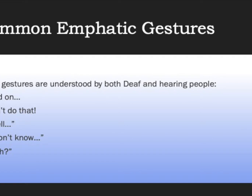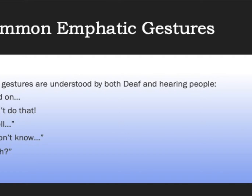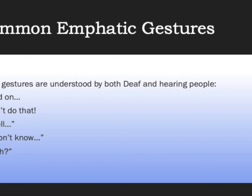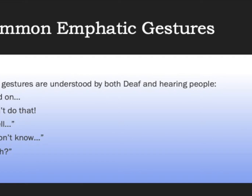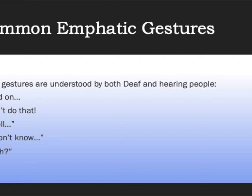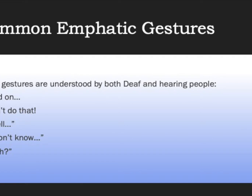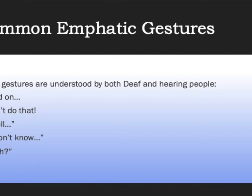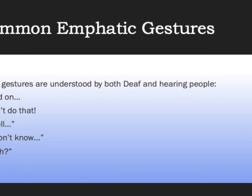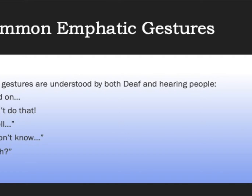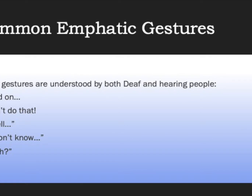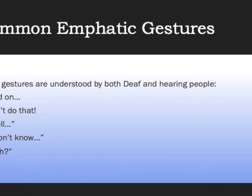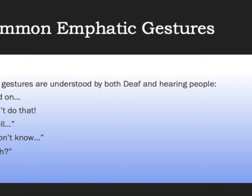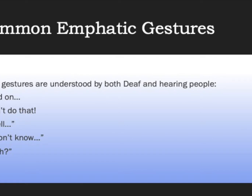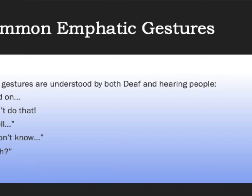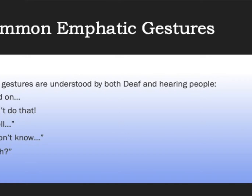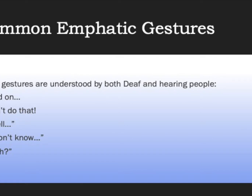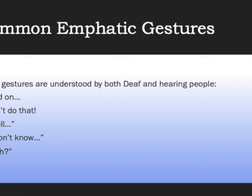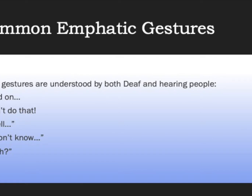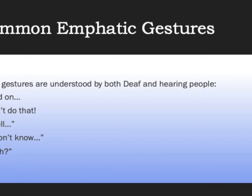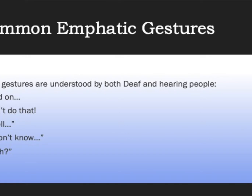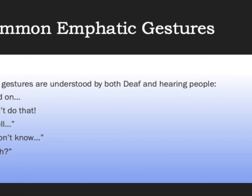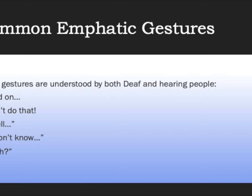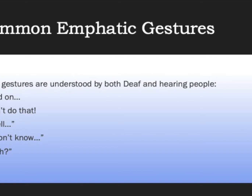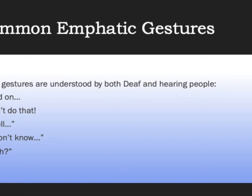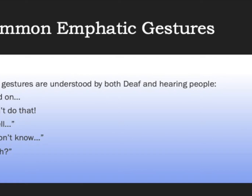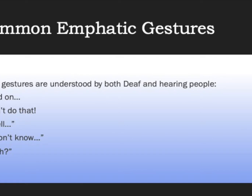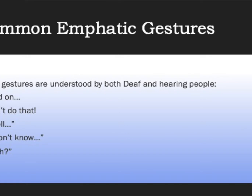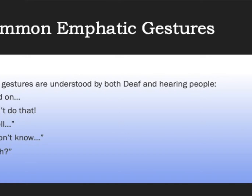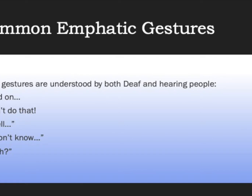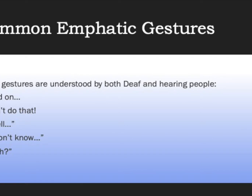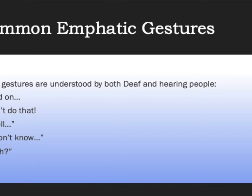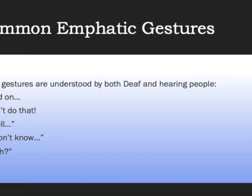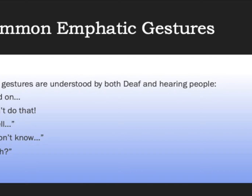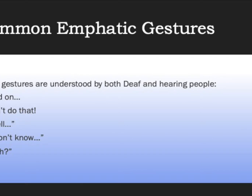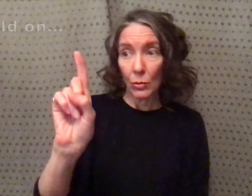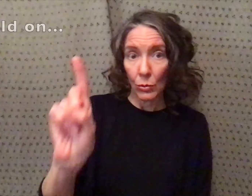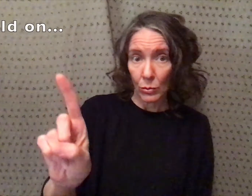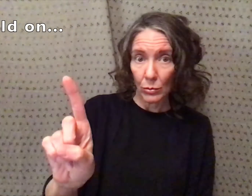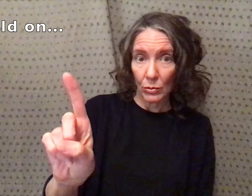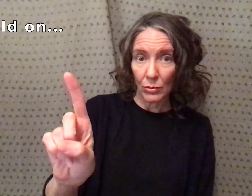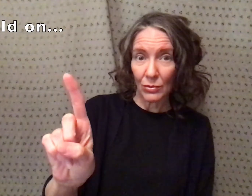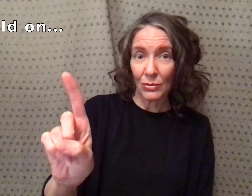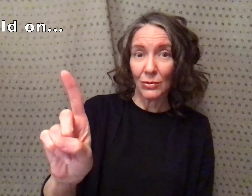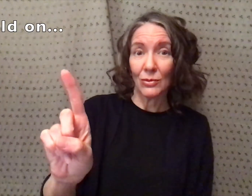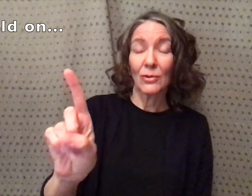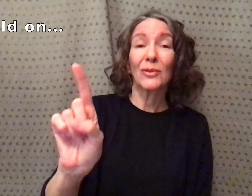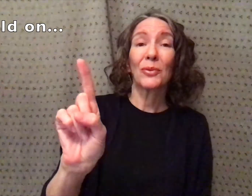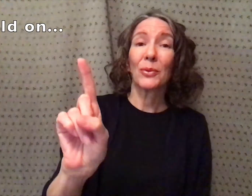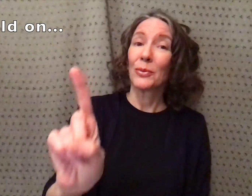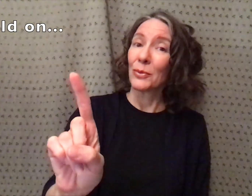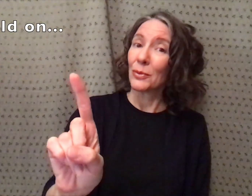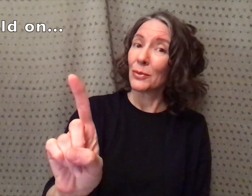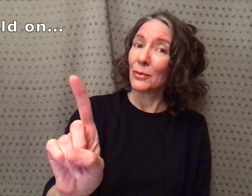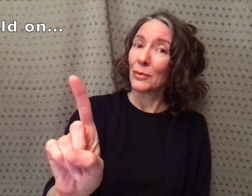understood by both Deaf and hearing people: hold on, hold on a moment...